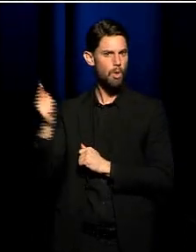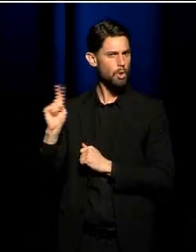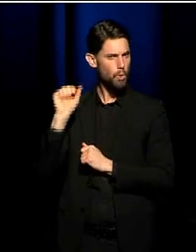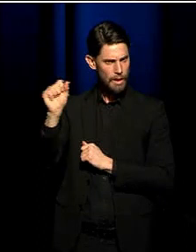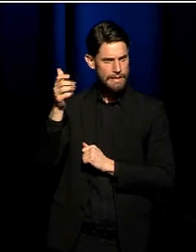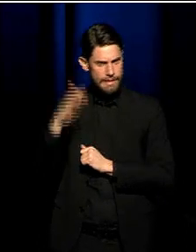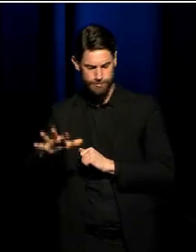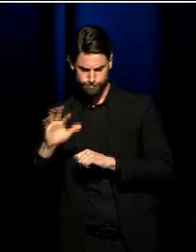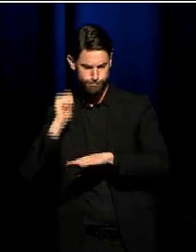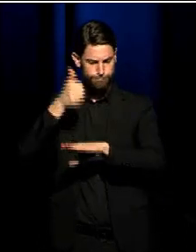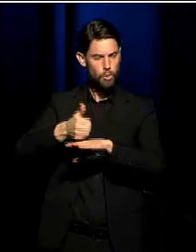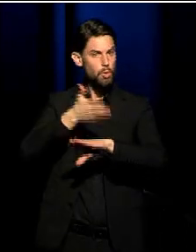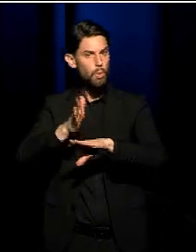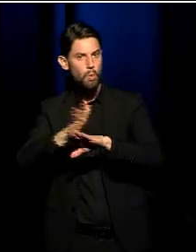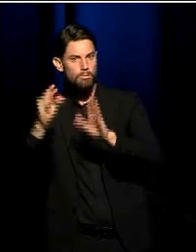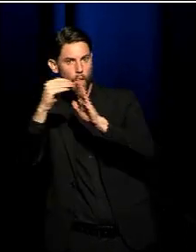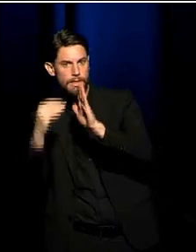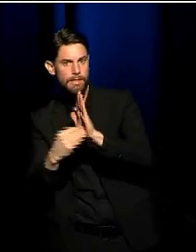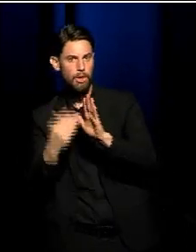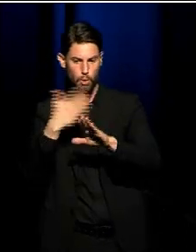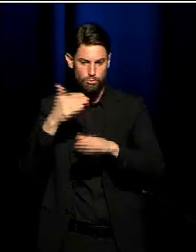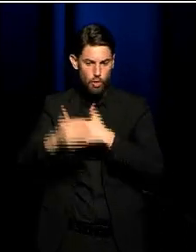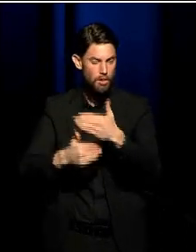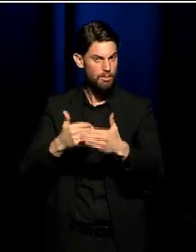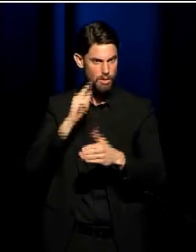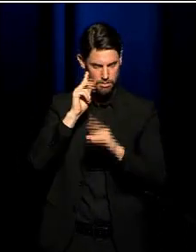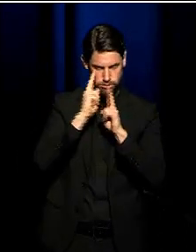manage any such incidents. The information gathered by the Commission